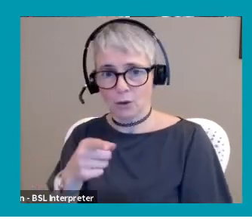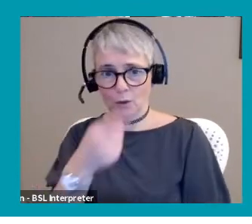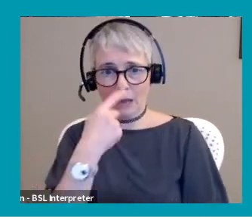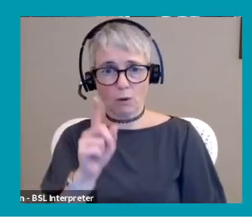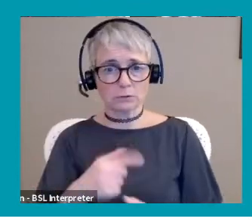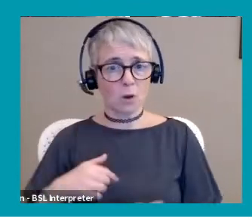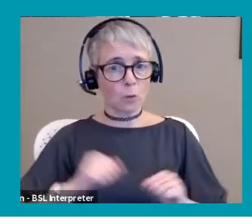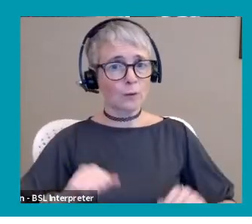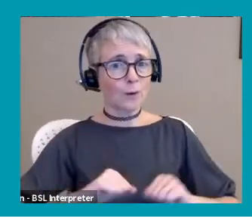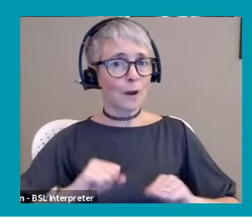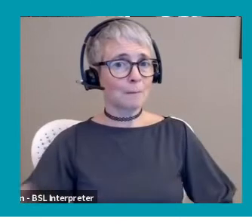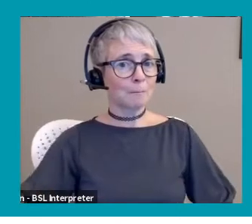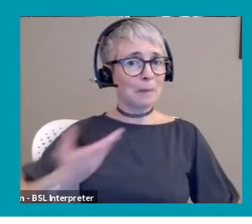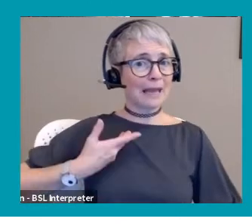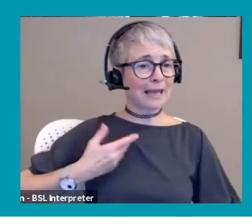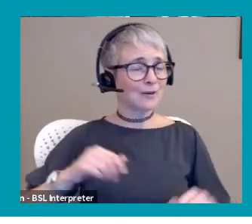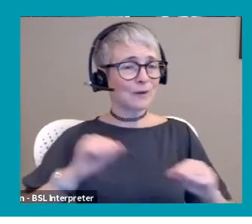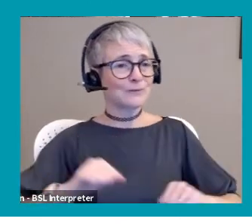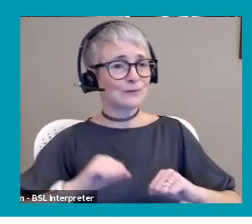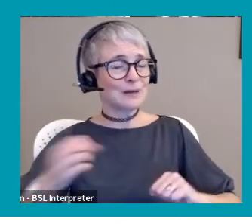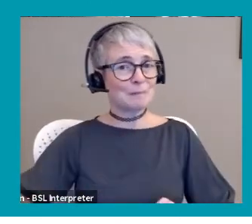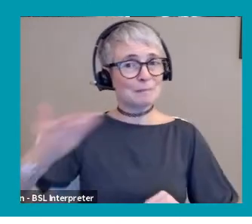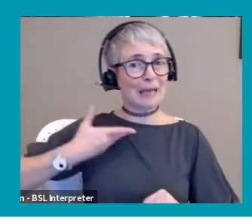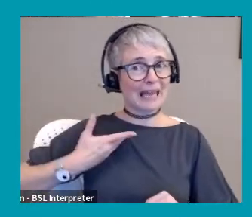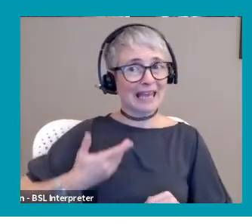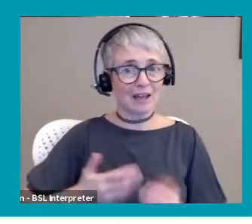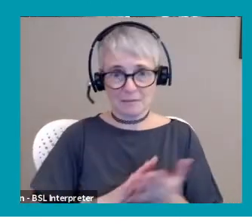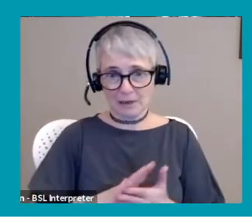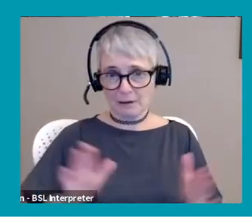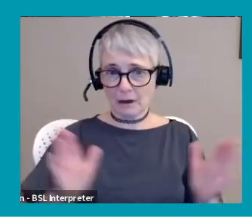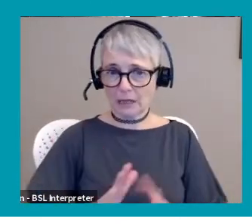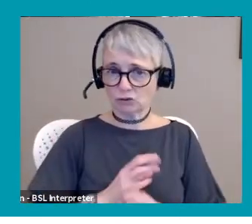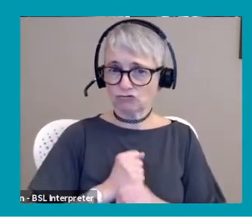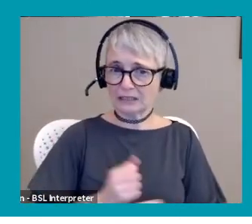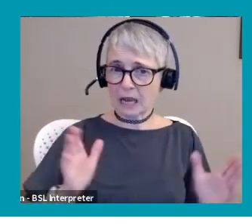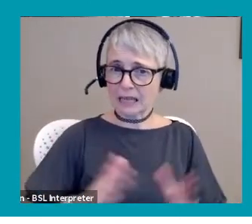overwhelm and your anxiety by setting up those job alerts, as soon as that